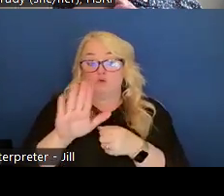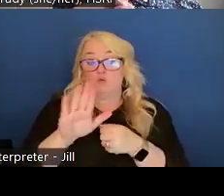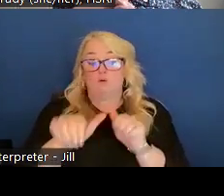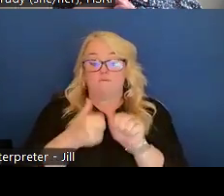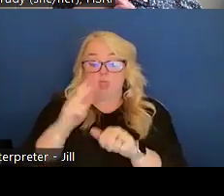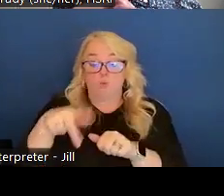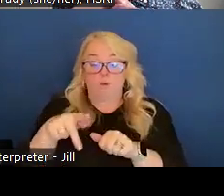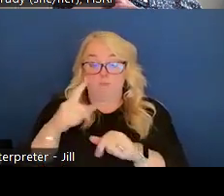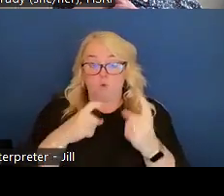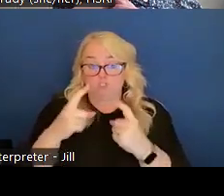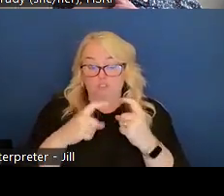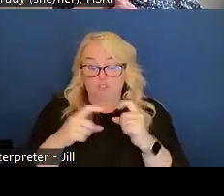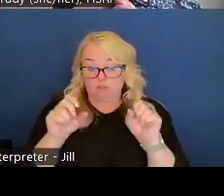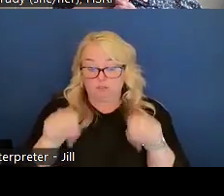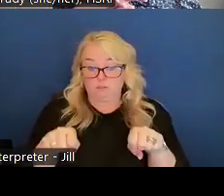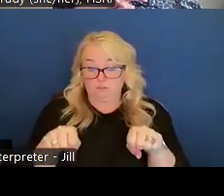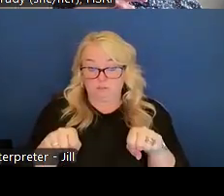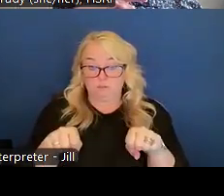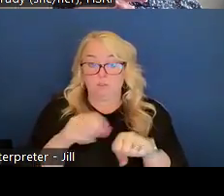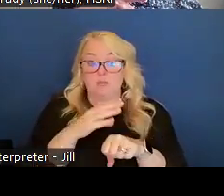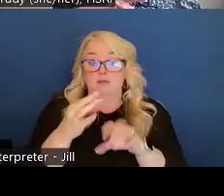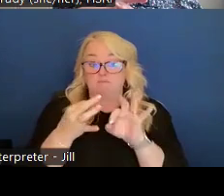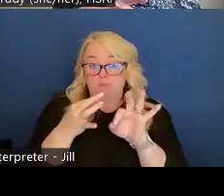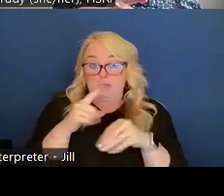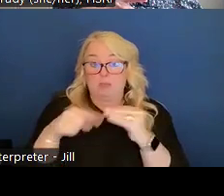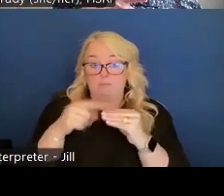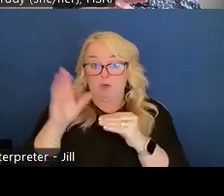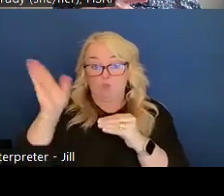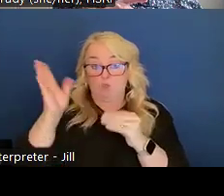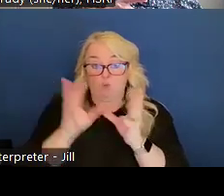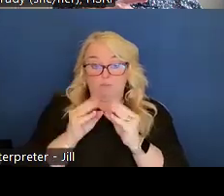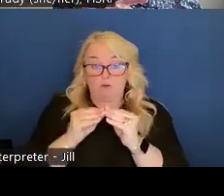questions and feedback about the webinar. You can send that to us